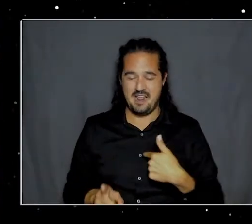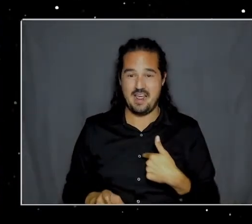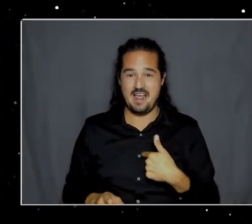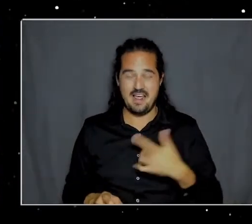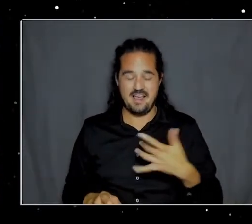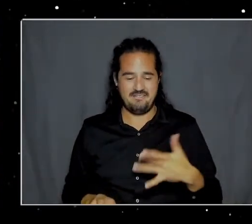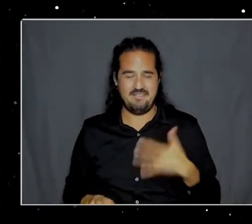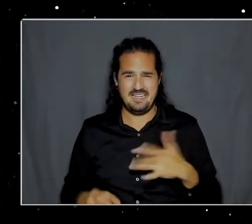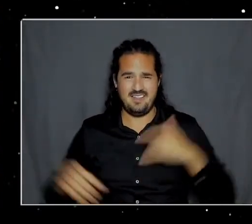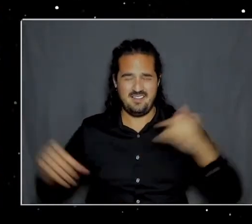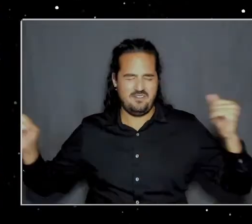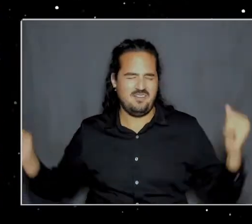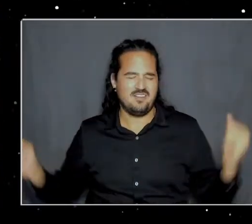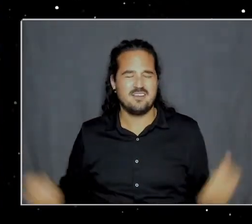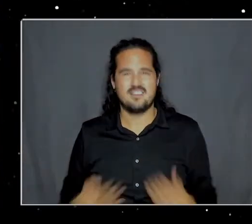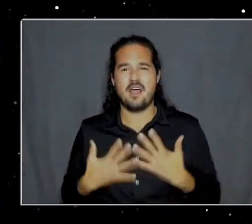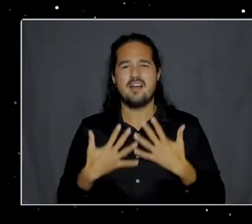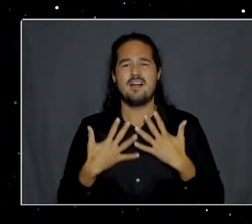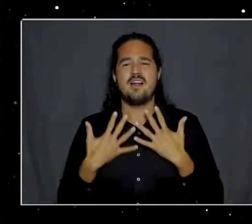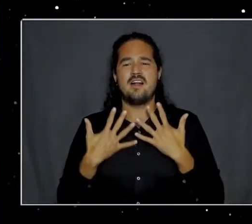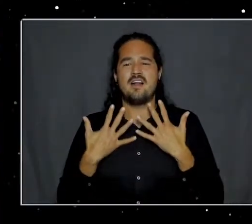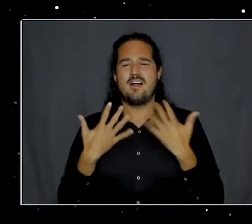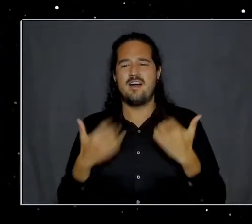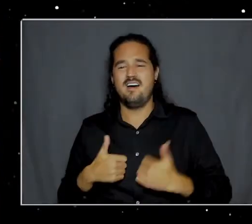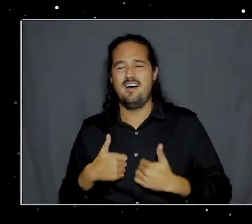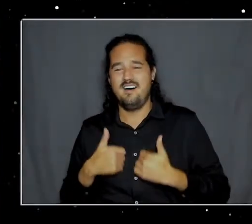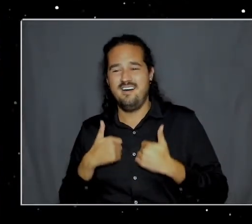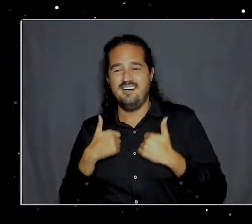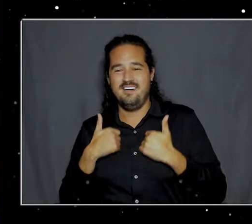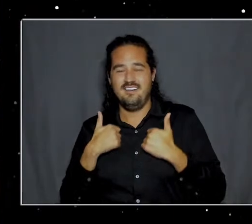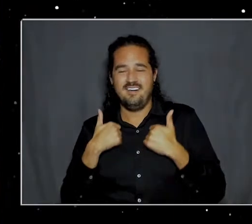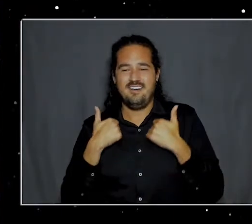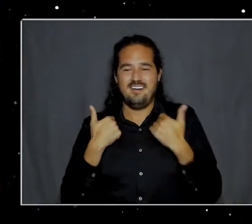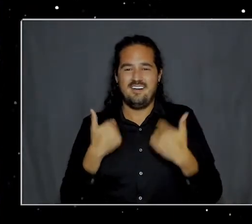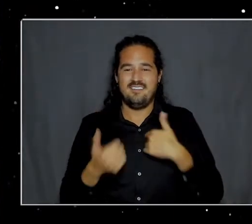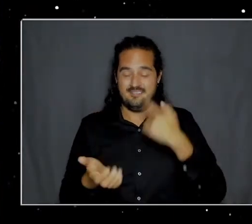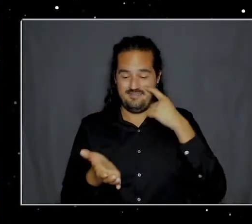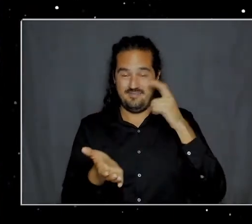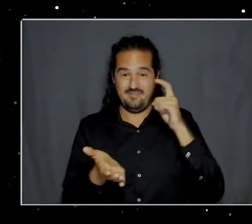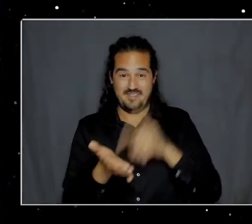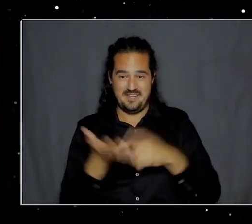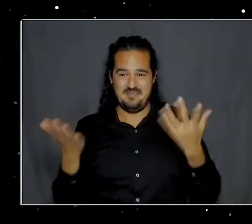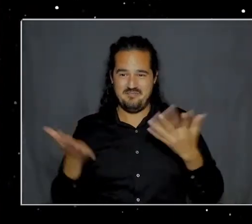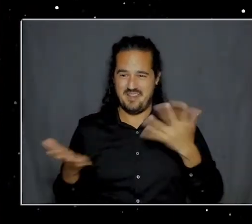'CAUSE YOU'RE THE REASON WHY